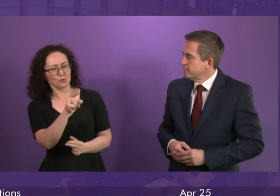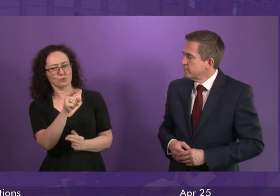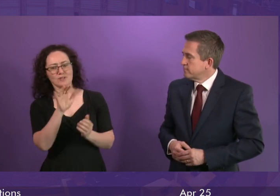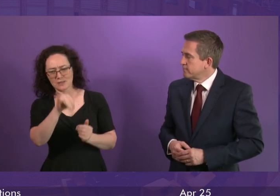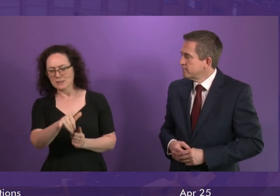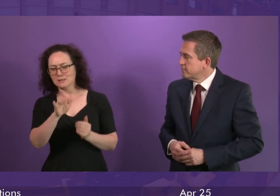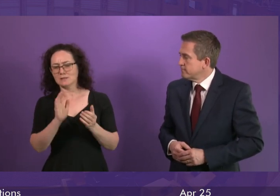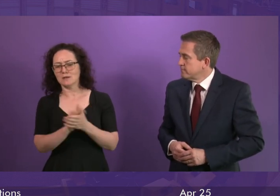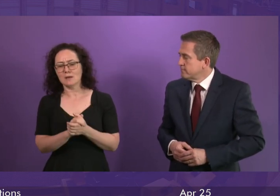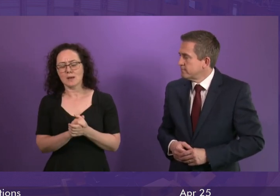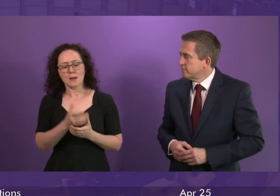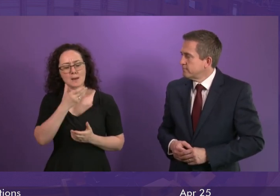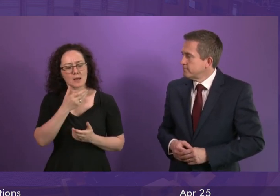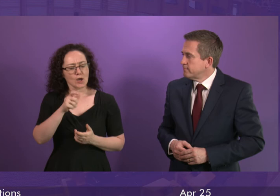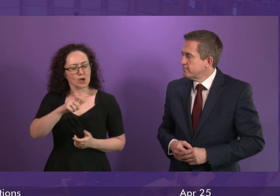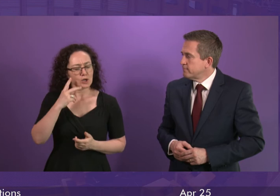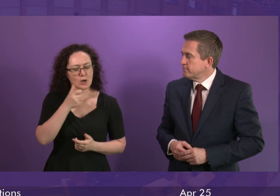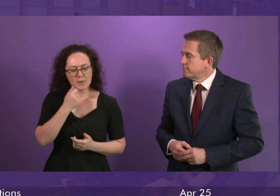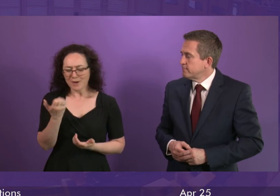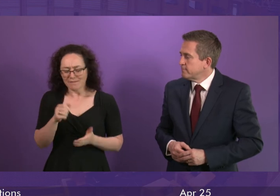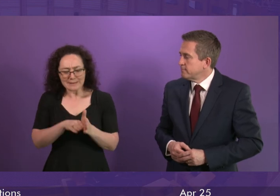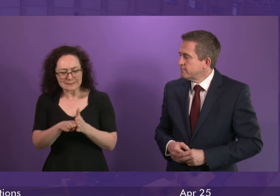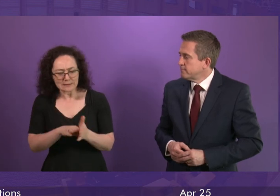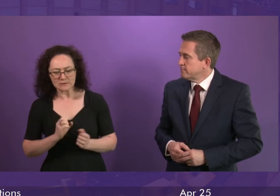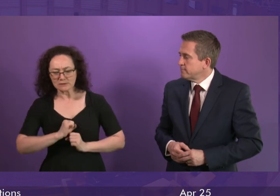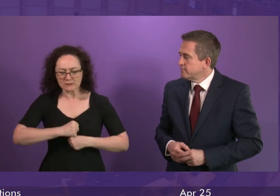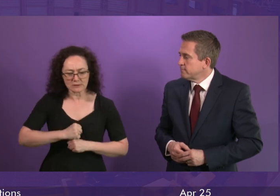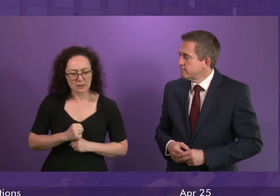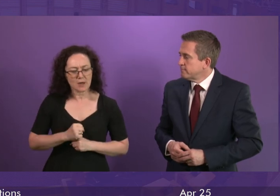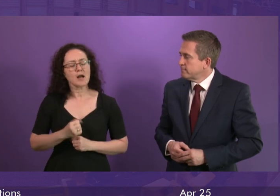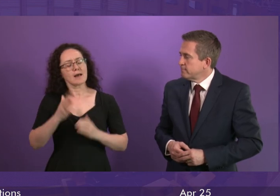young people who are facing exams are able to discuss their emotional wellbeing openly.